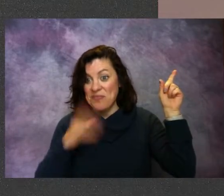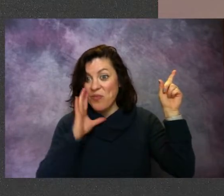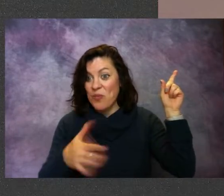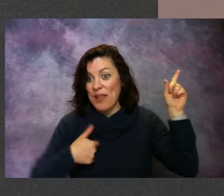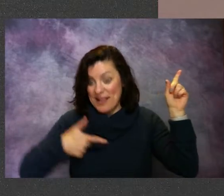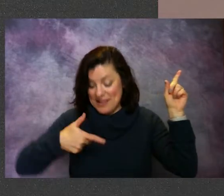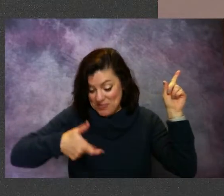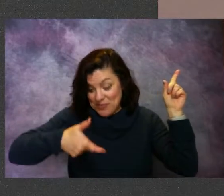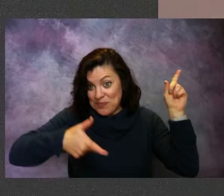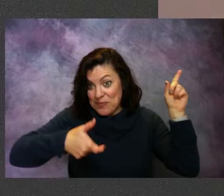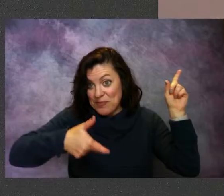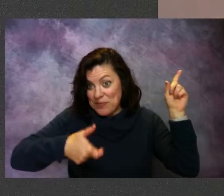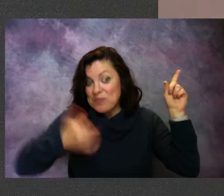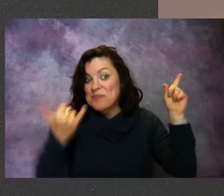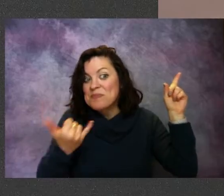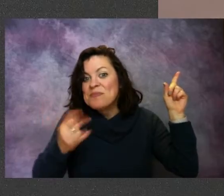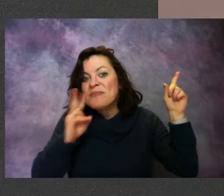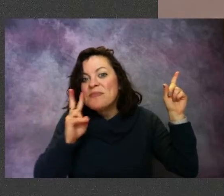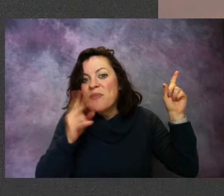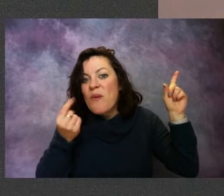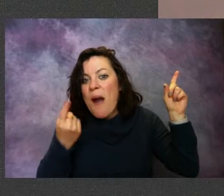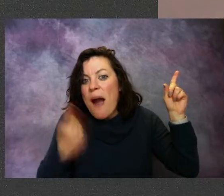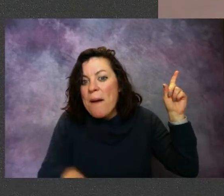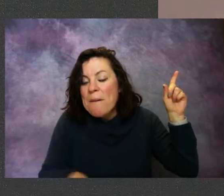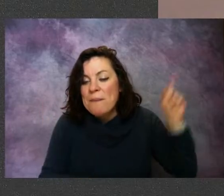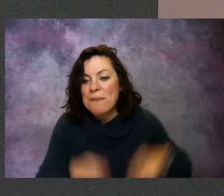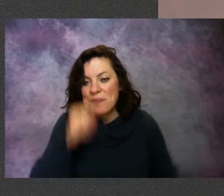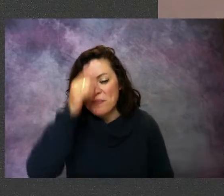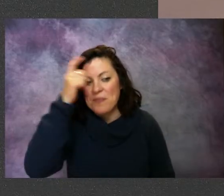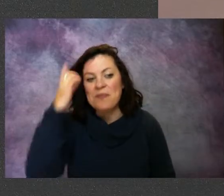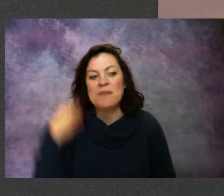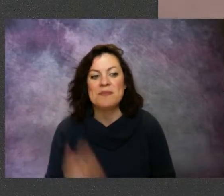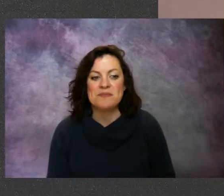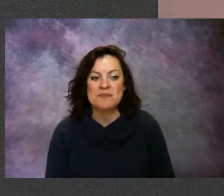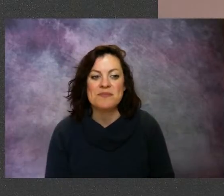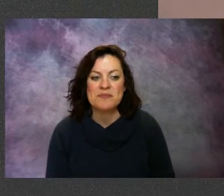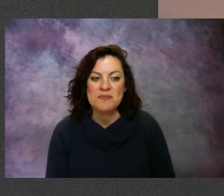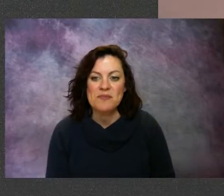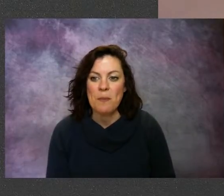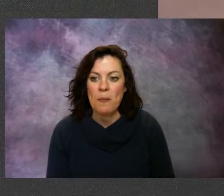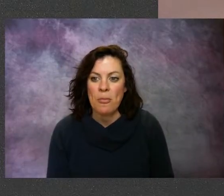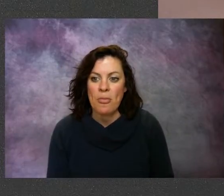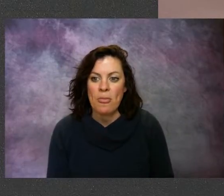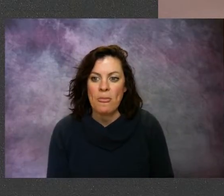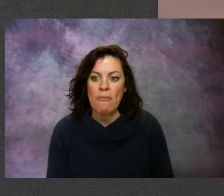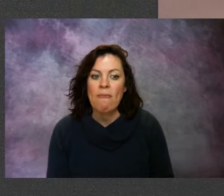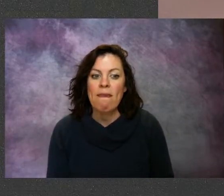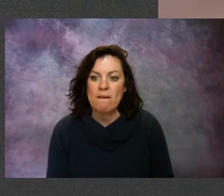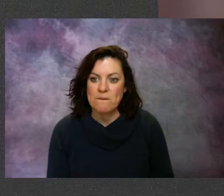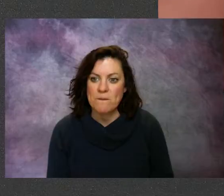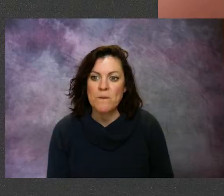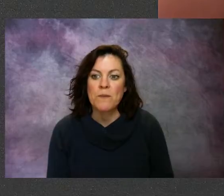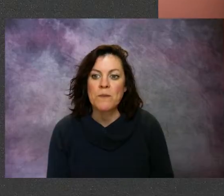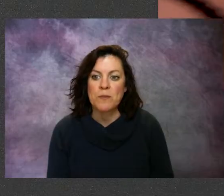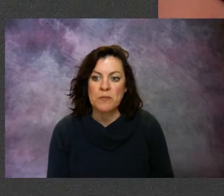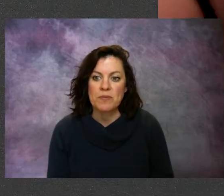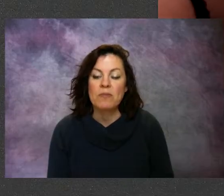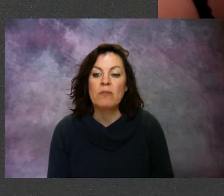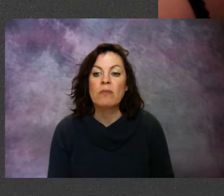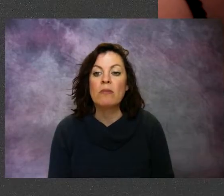and it is time for us to spray it, okay? So, now when we spray it, if you do this experiment at home, you do not need a lot of water.